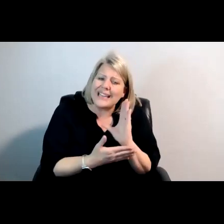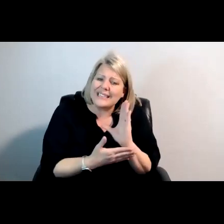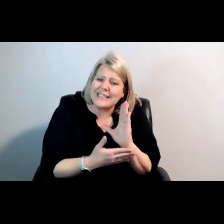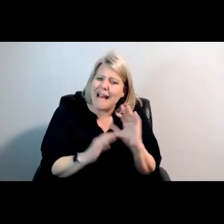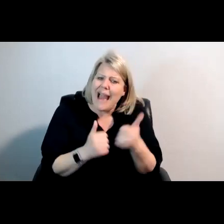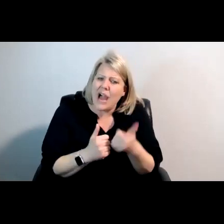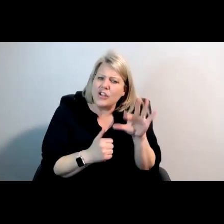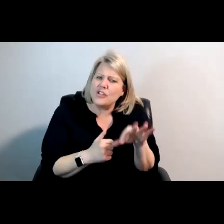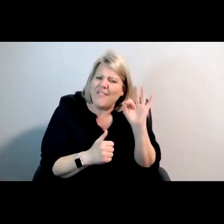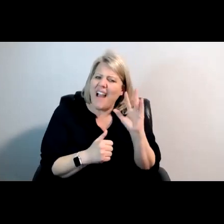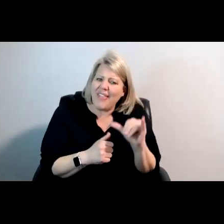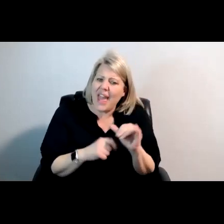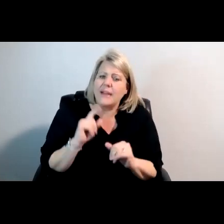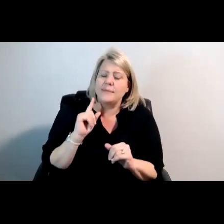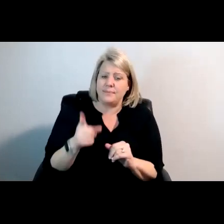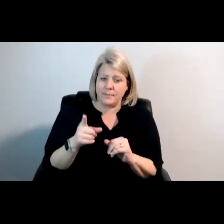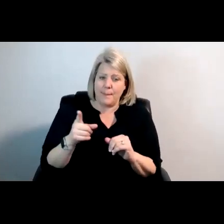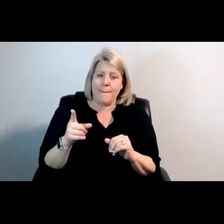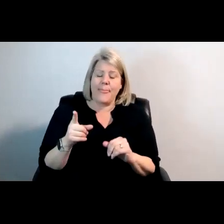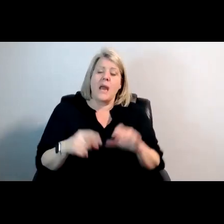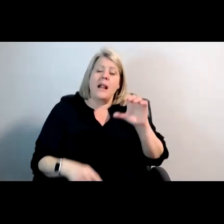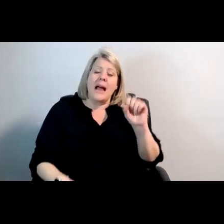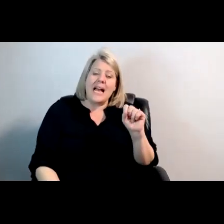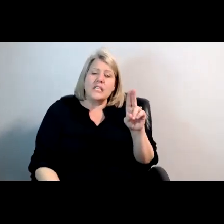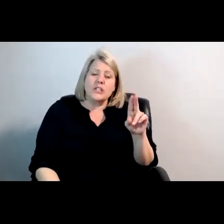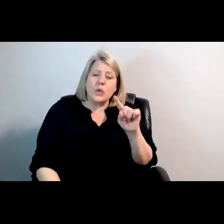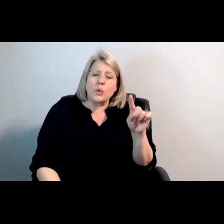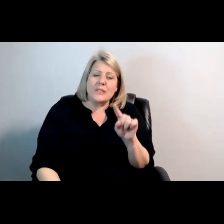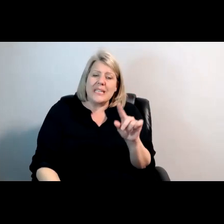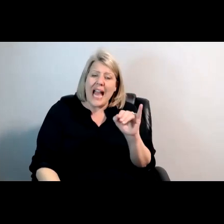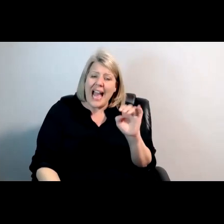[Laura] Okay, so Susie just kind of came to us.